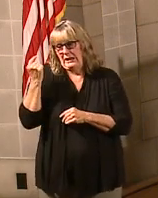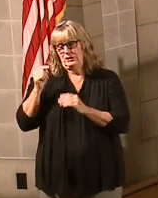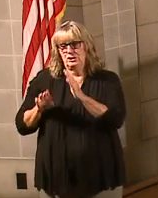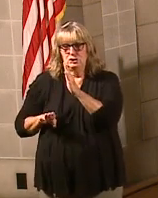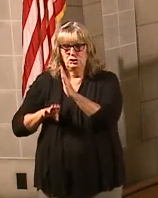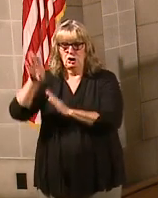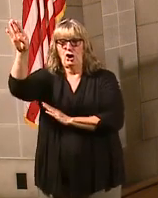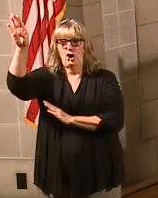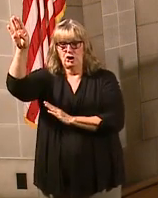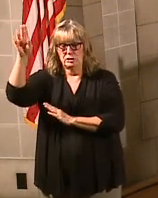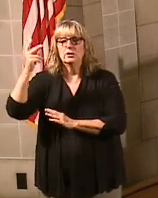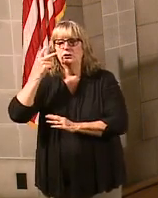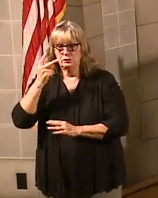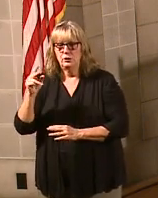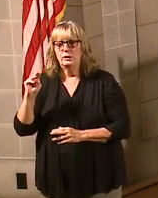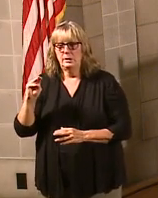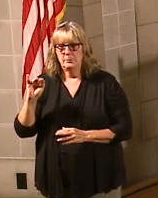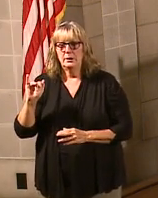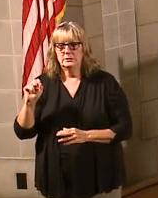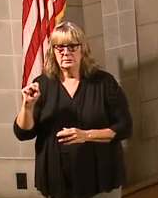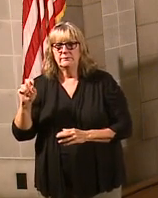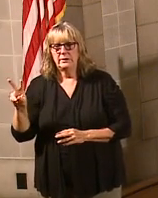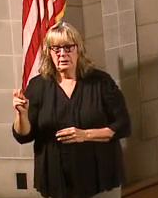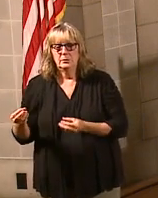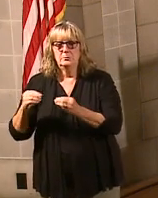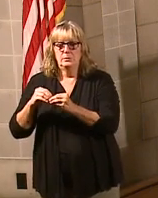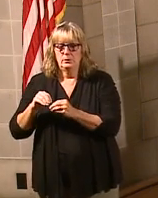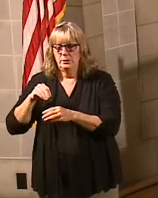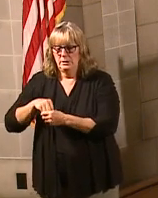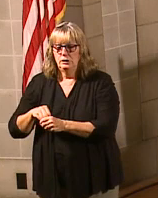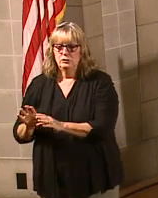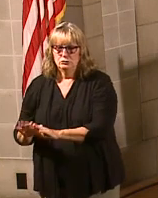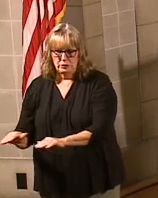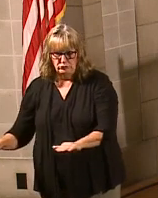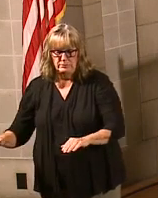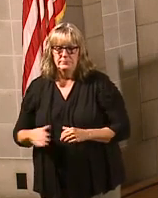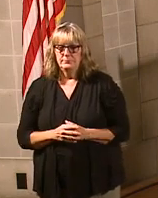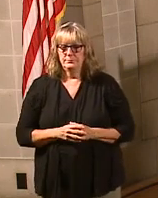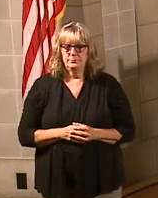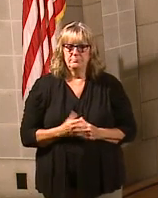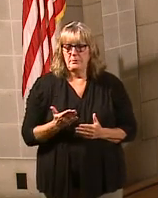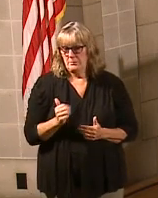SEEING THAT YET. SO THAT'S REALLY KIND OF A